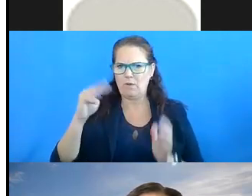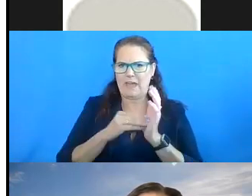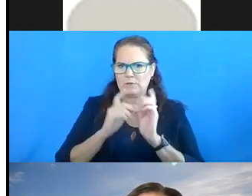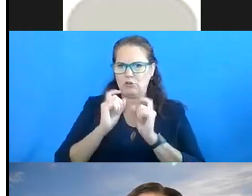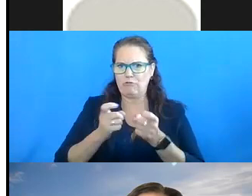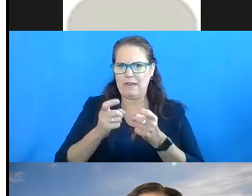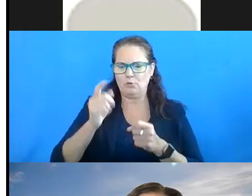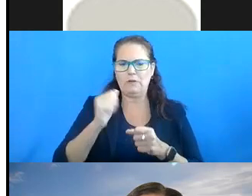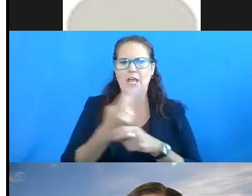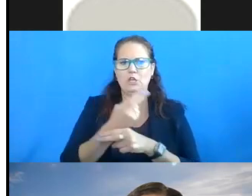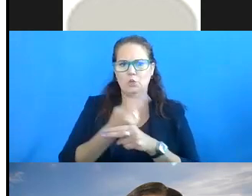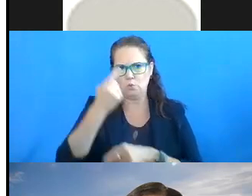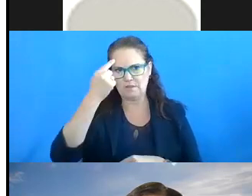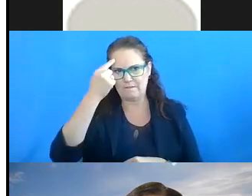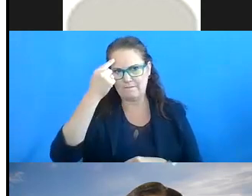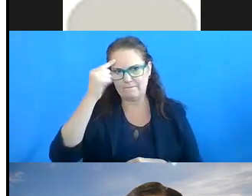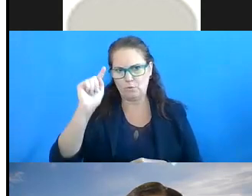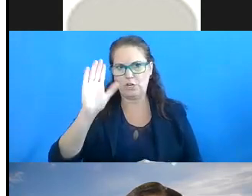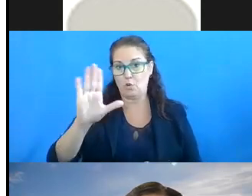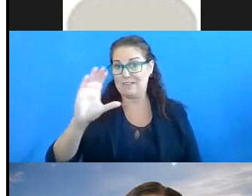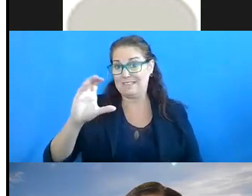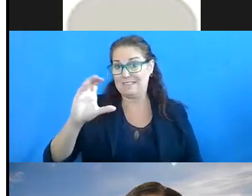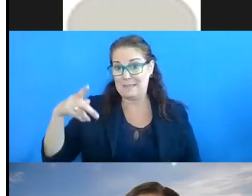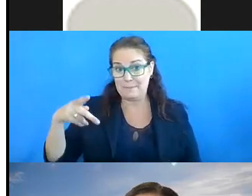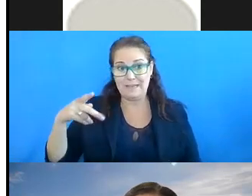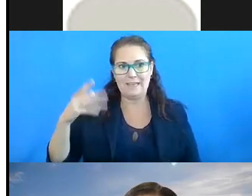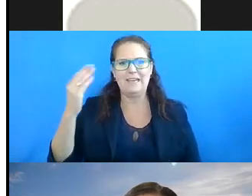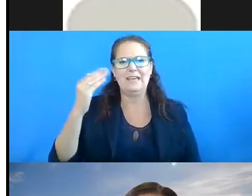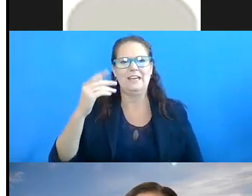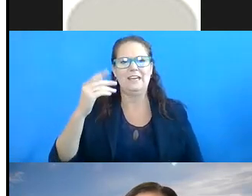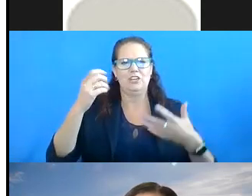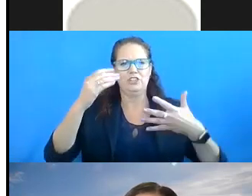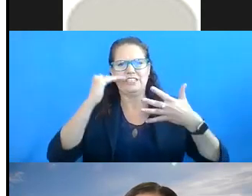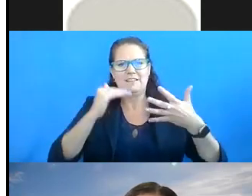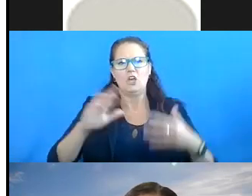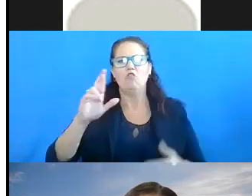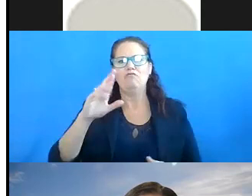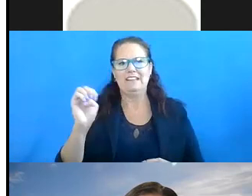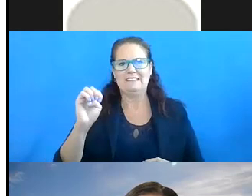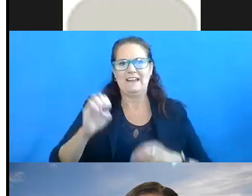use for your CCP. The Real Estate Foundation, they are doing a presentation today, they generally